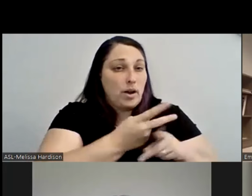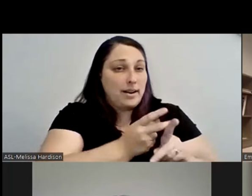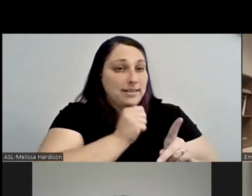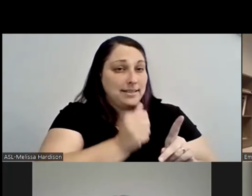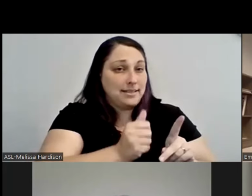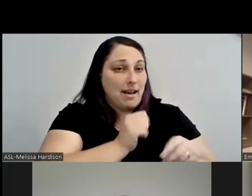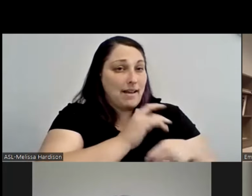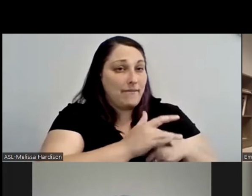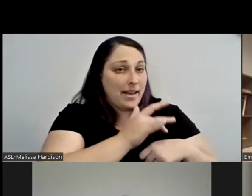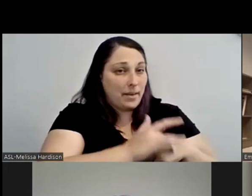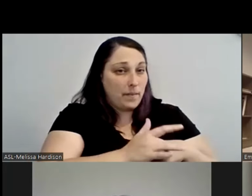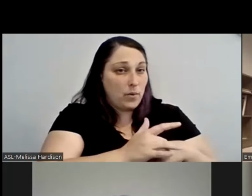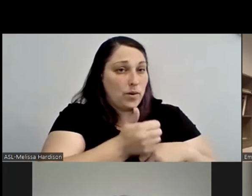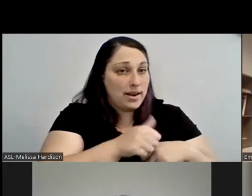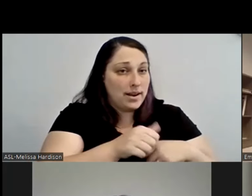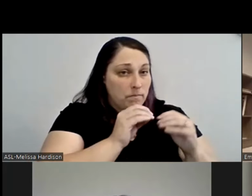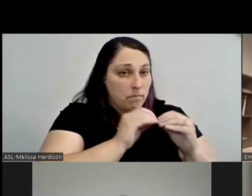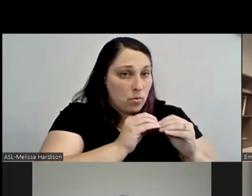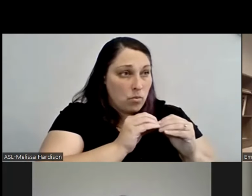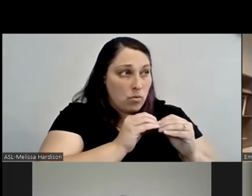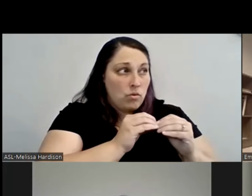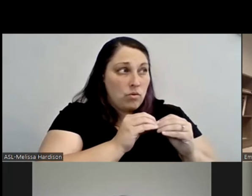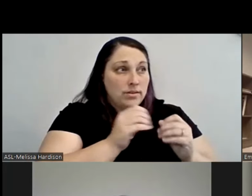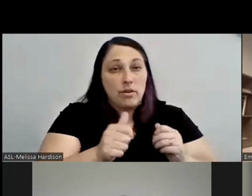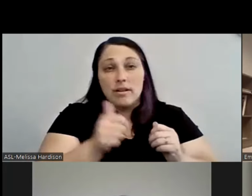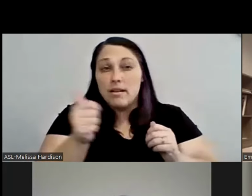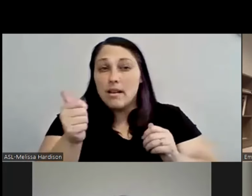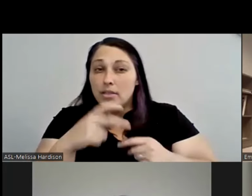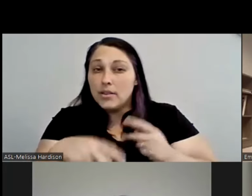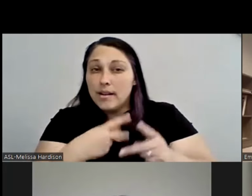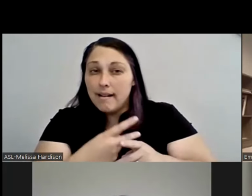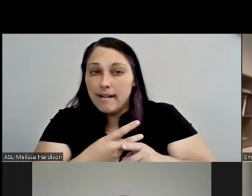This is an overview of the many different types of professionals that can play a role in Home Modifications.